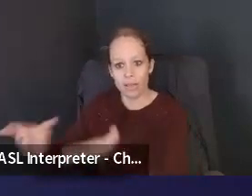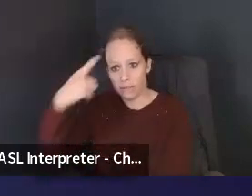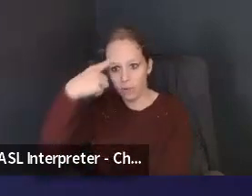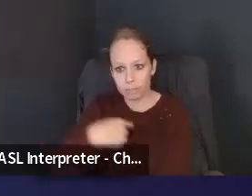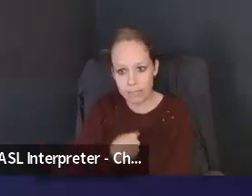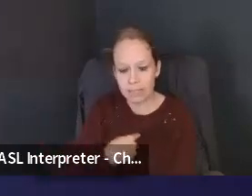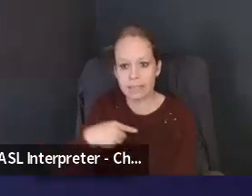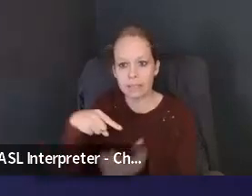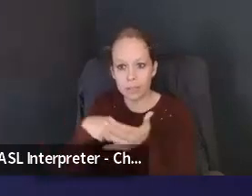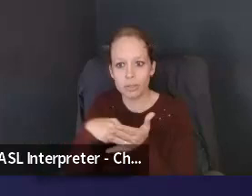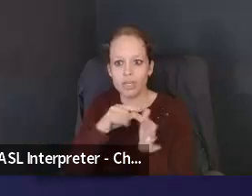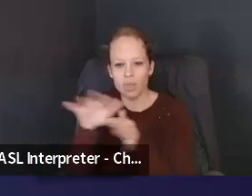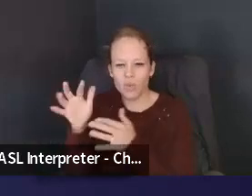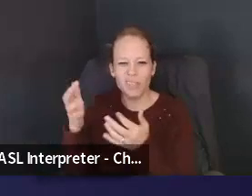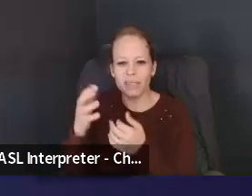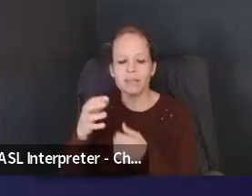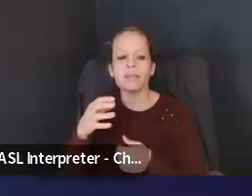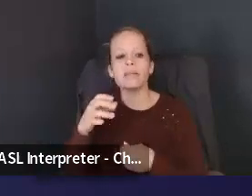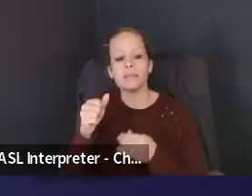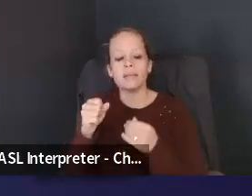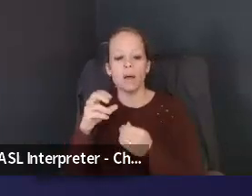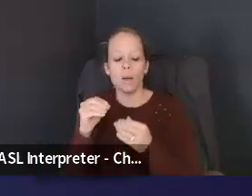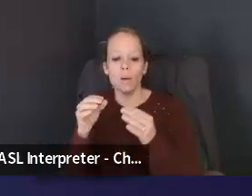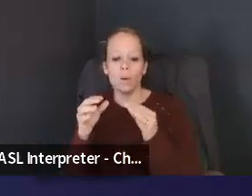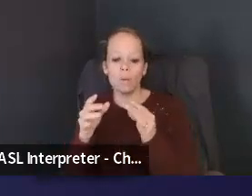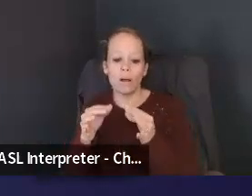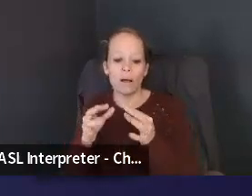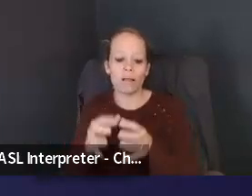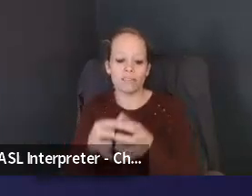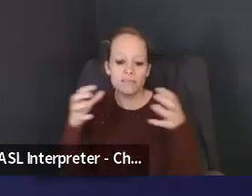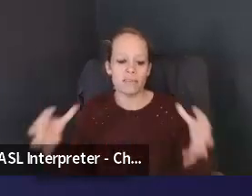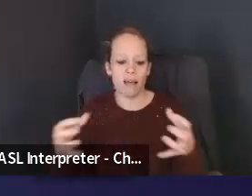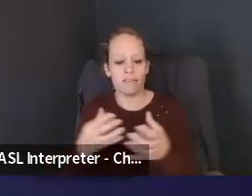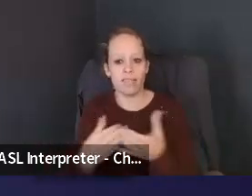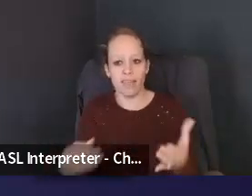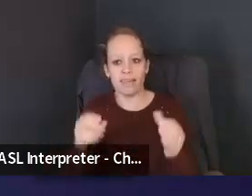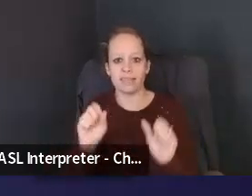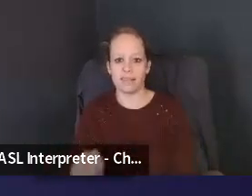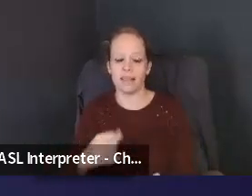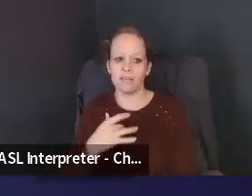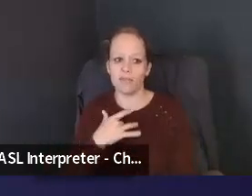you wait too long, right? So, there's a lot of traps that you can set yourself up for if you